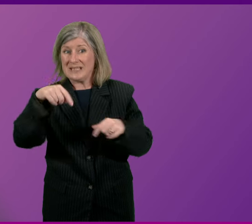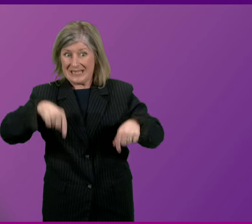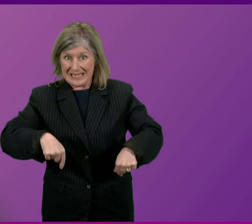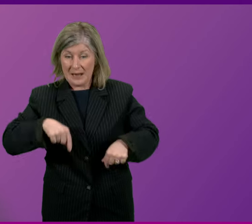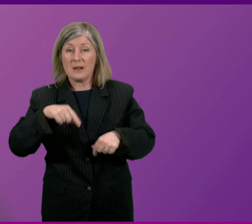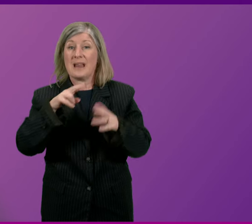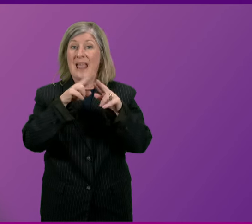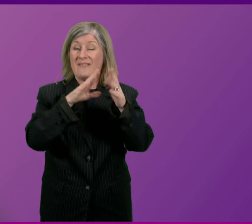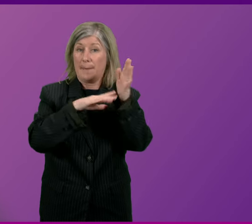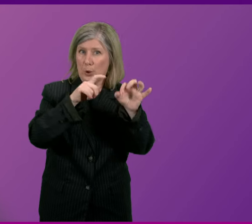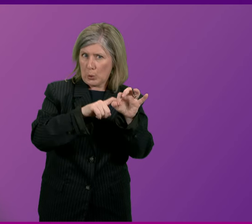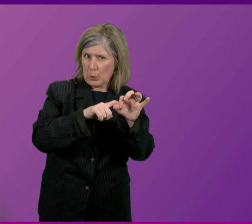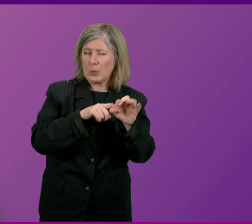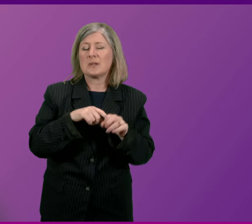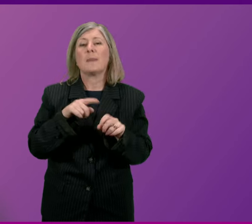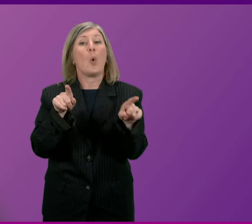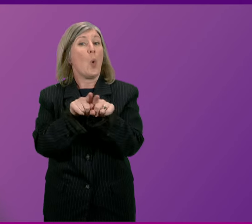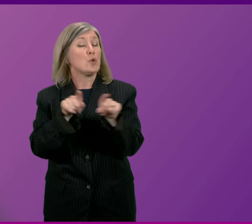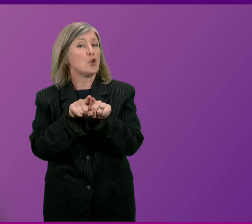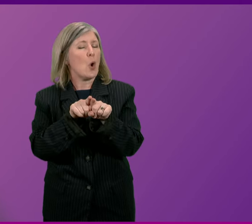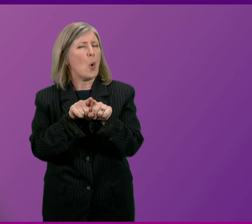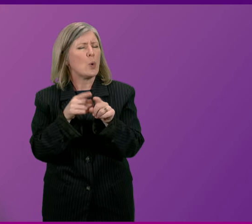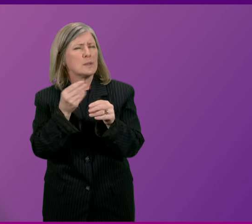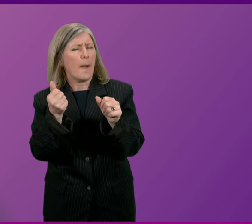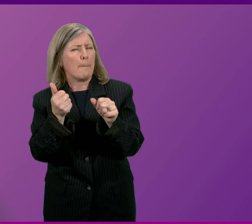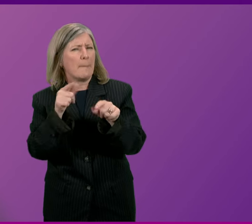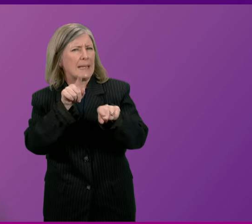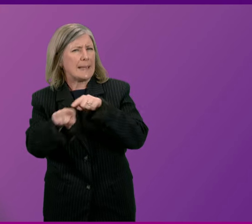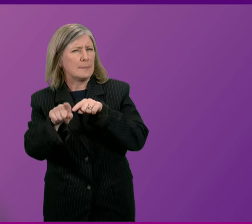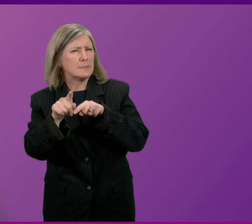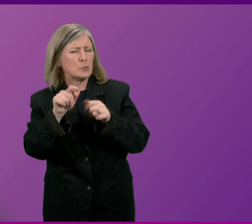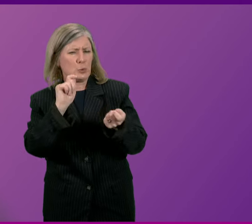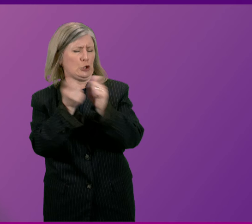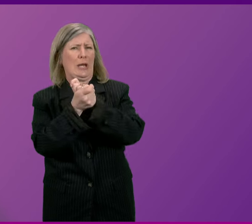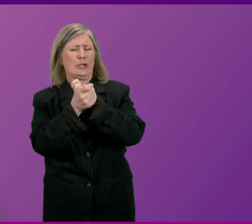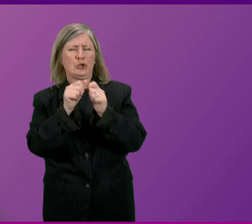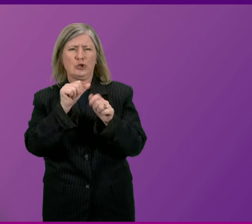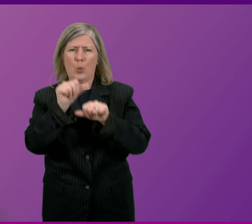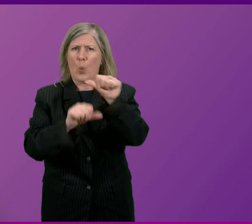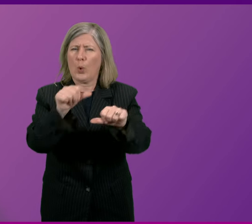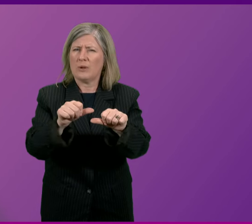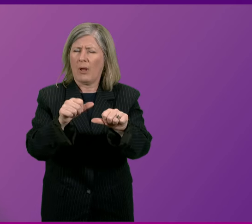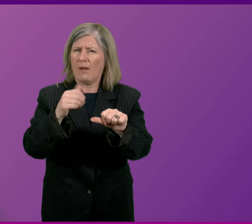Minister’s question time today, to change the order of business. It is my understanding that,